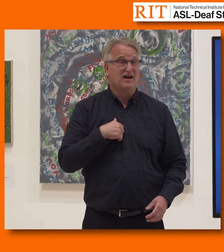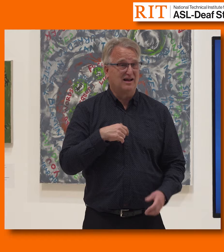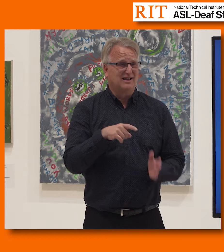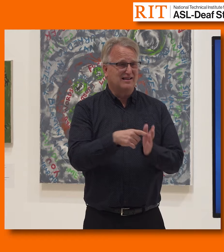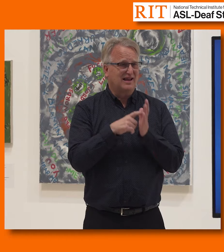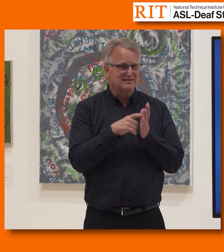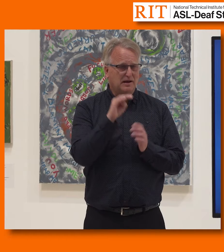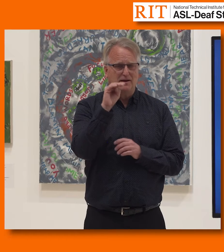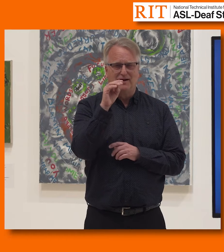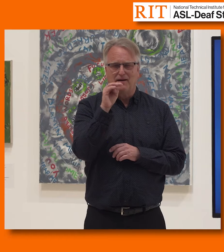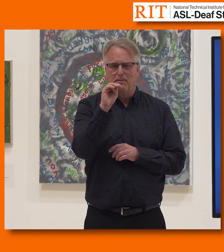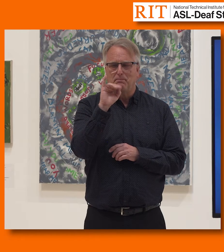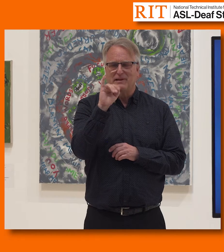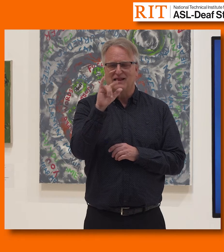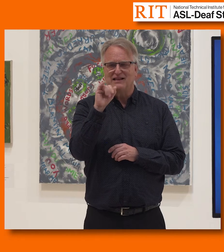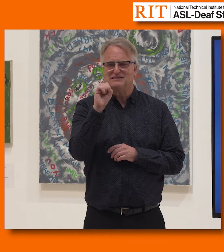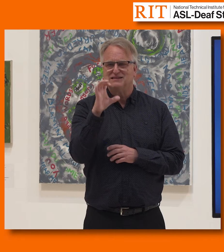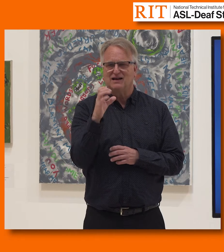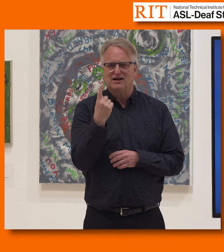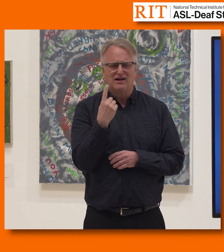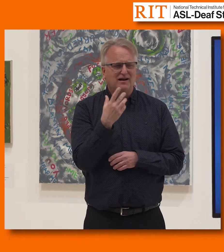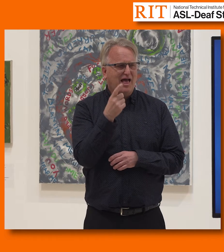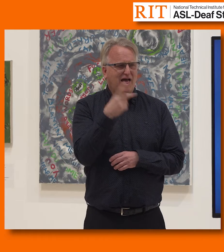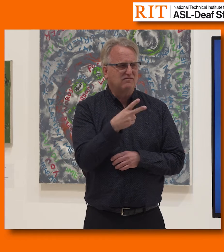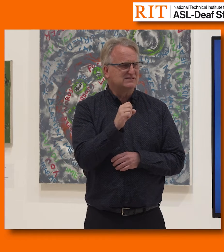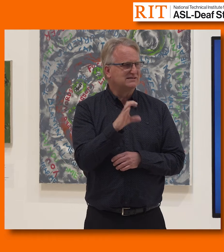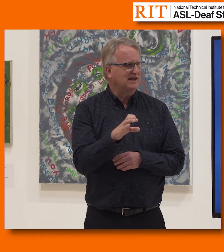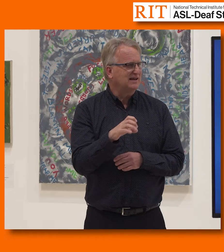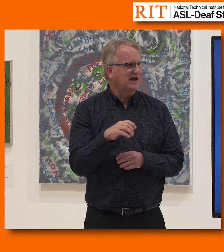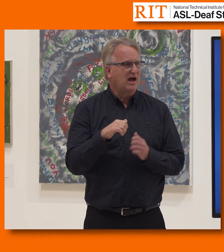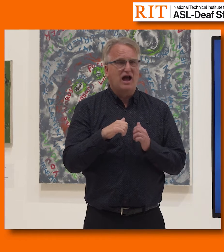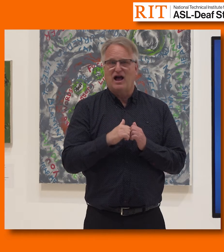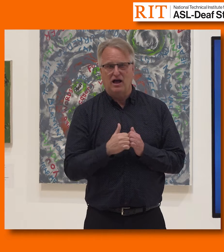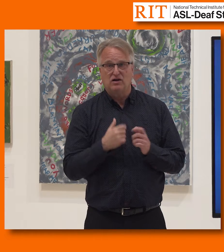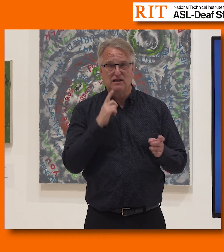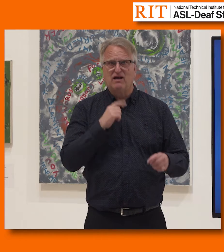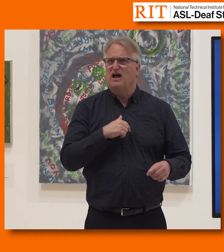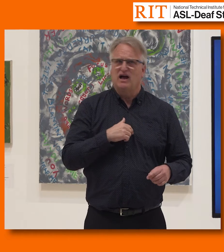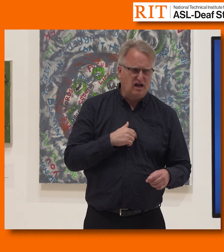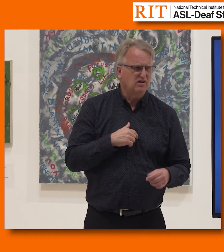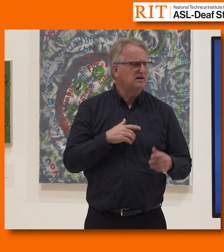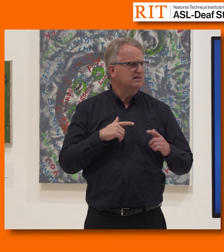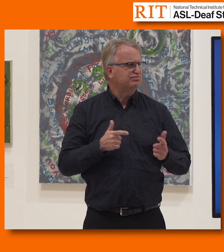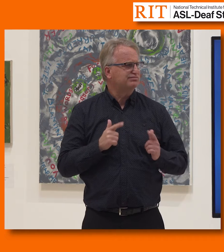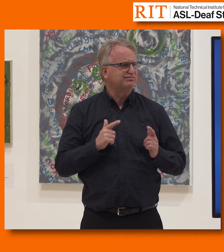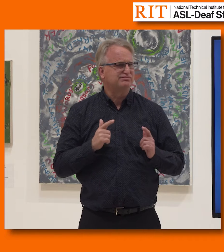those engaging features of ASL, right? It takes a millisecond, half of a millisecond